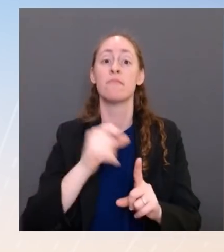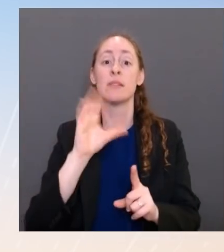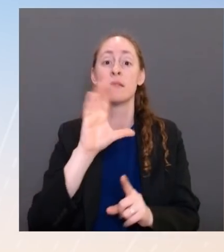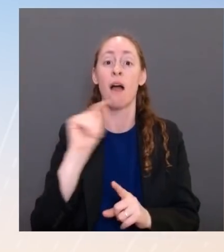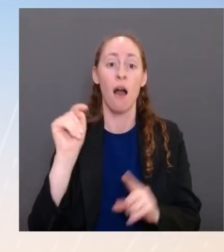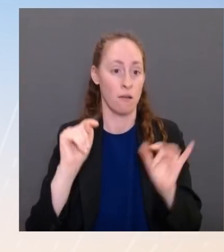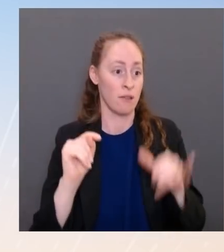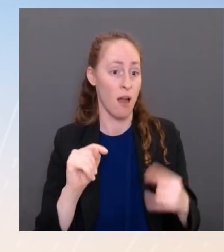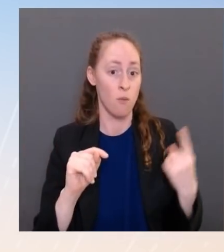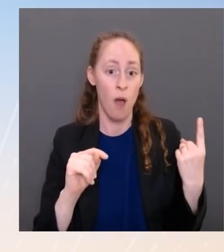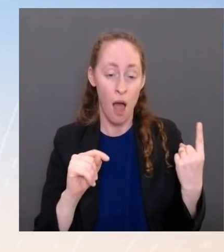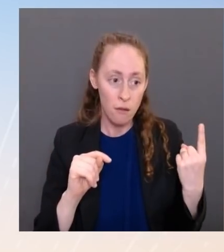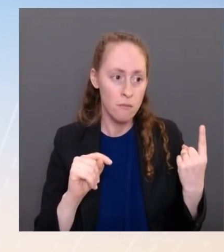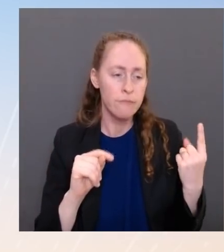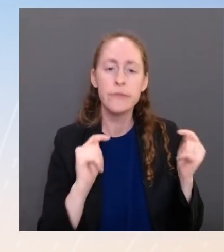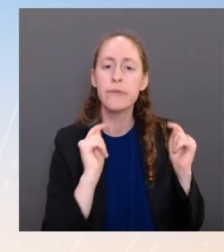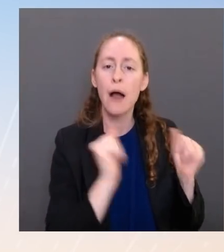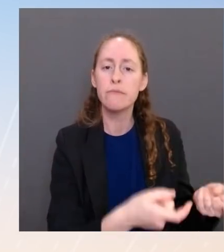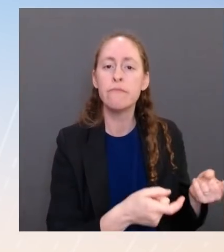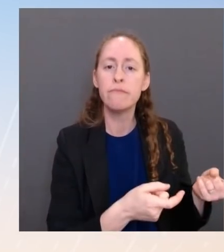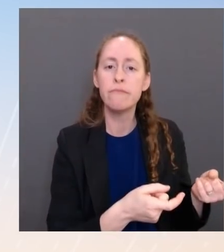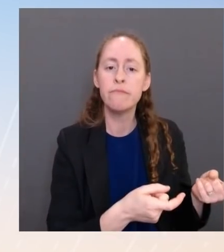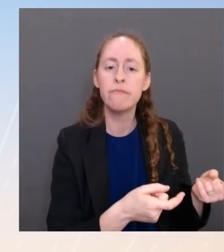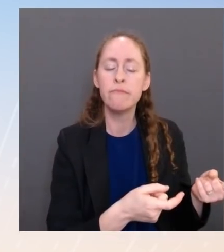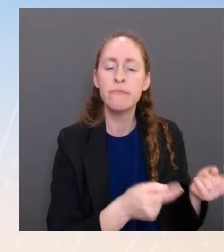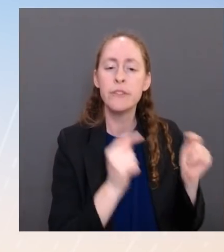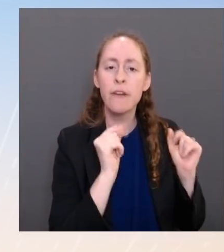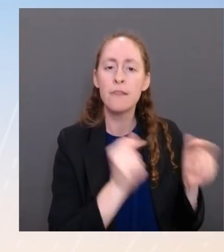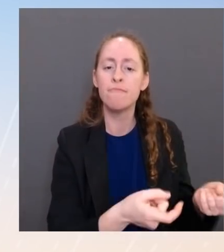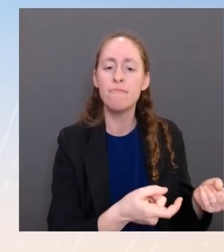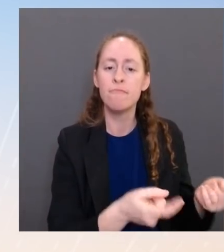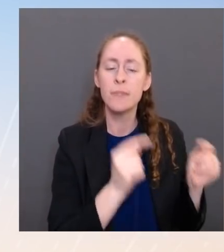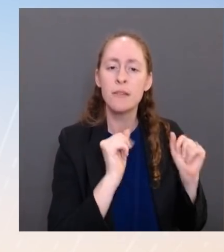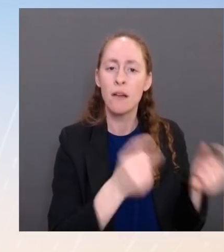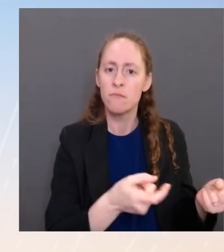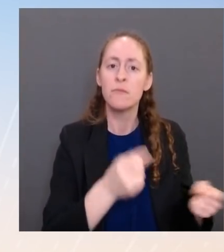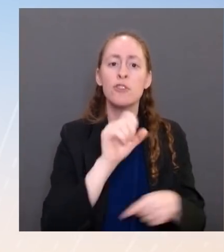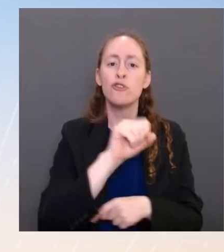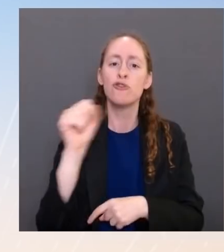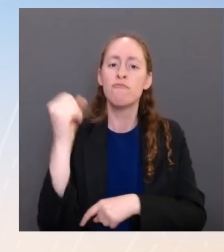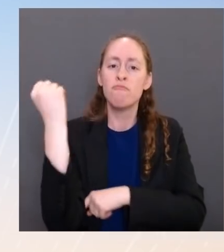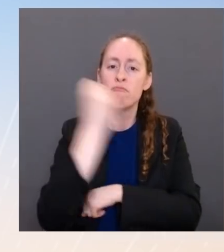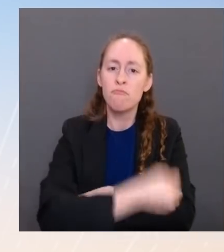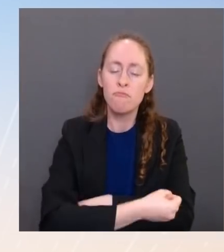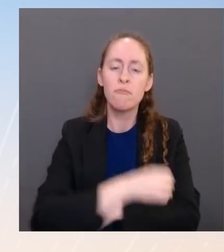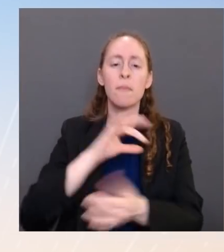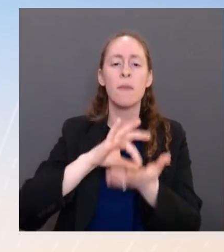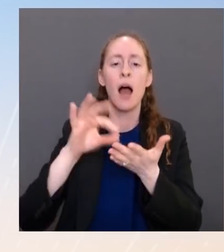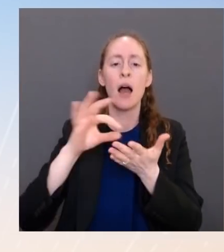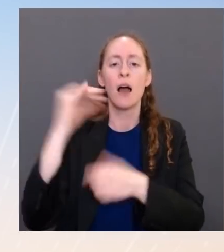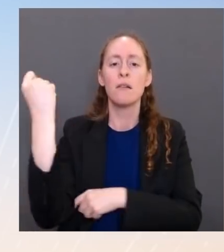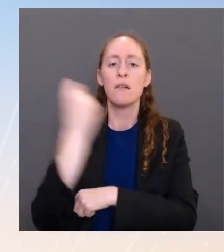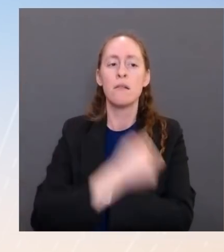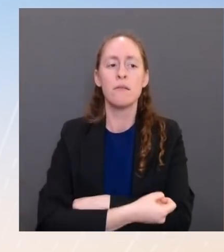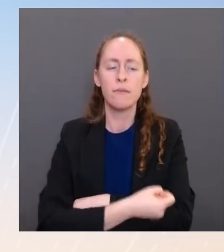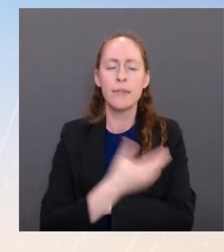that partly what the Fed did, as well as spending from Congress, is the reason that we're in this high inflation environment.